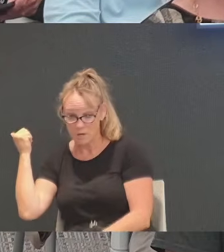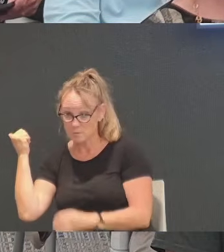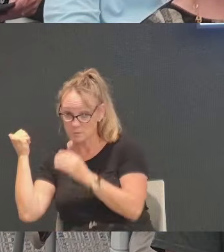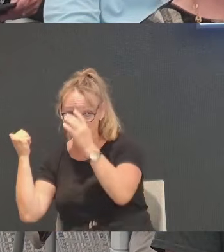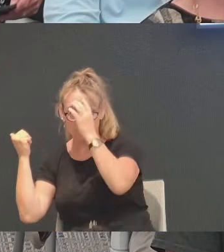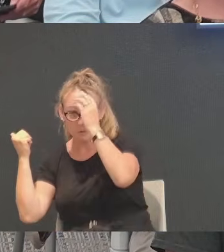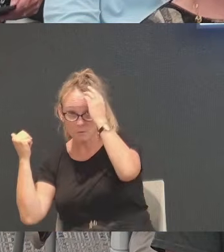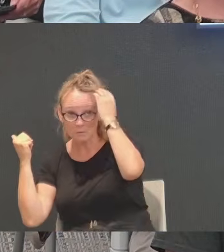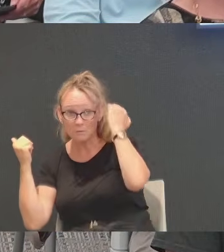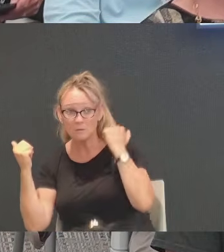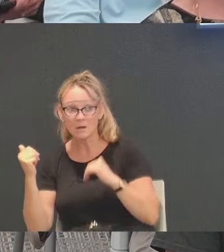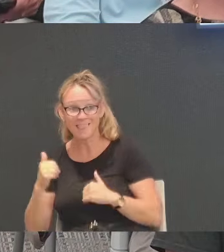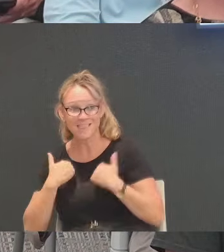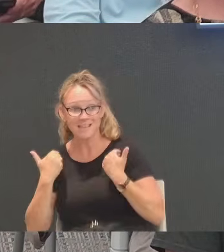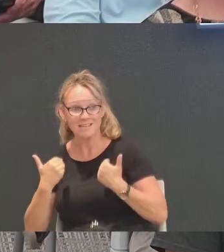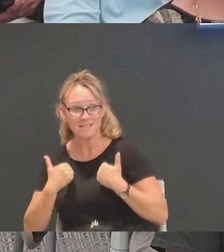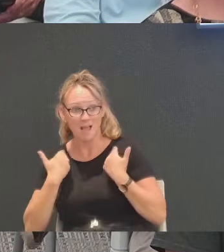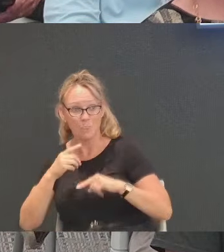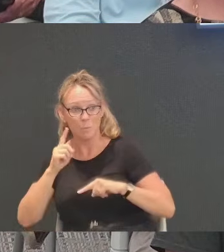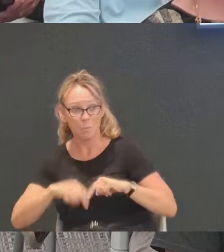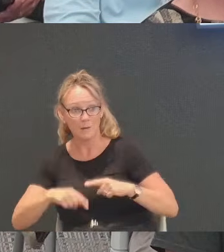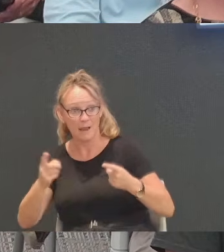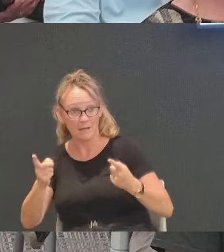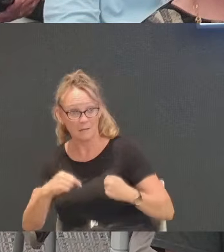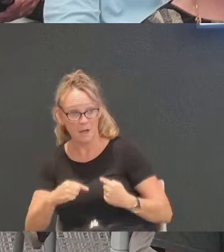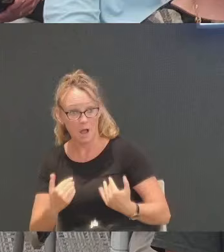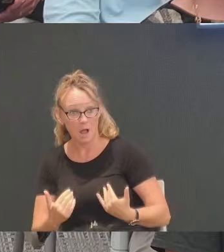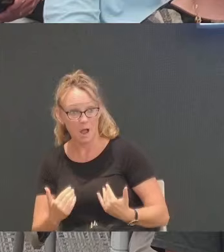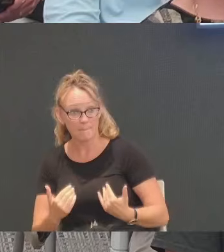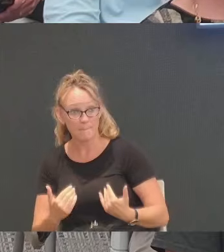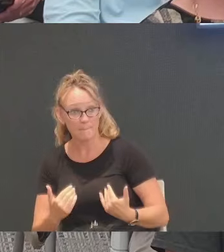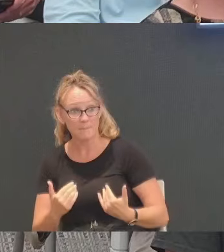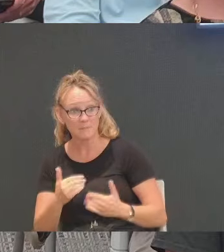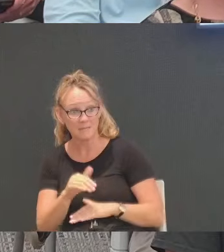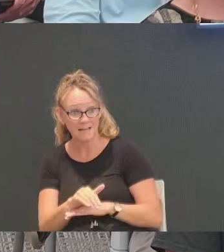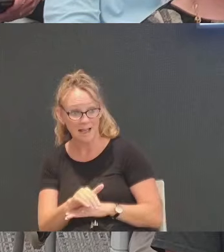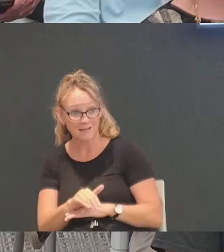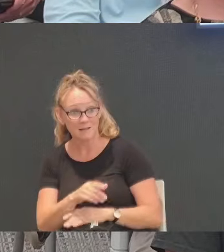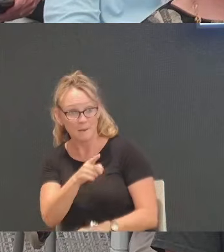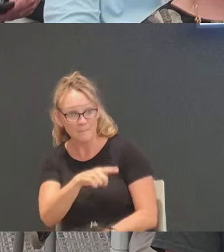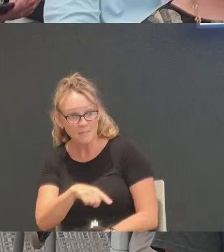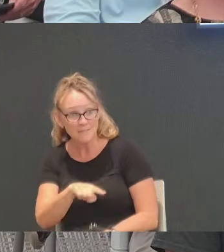for the youth who can't be here today because they're still in their journey. These are youth